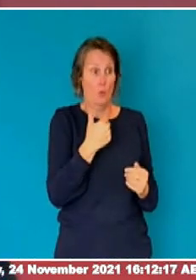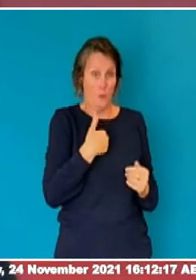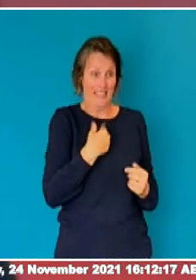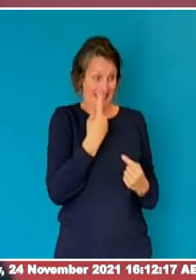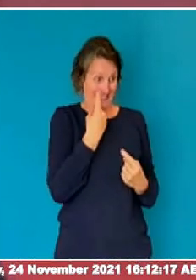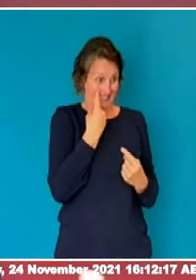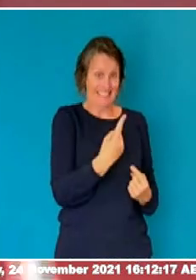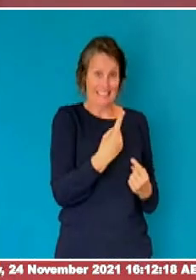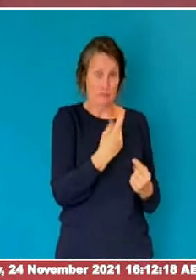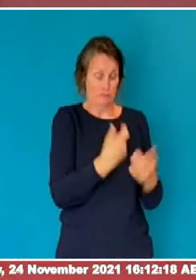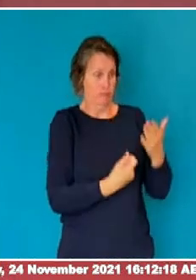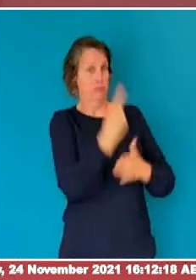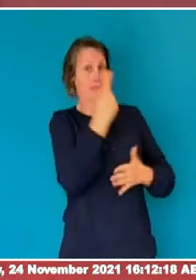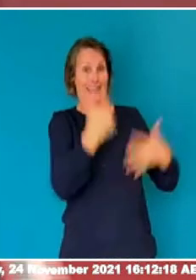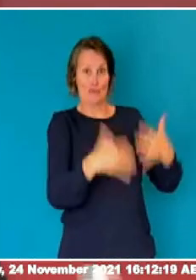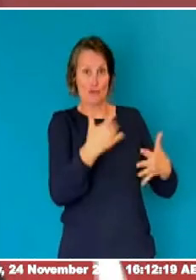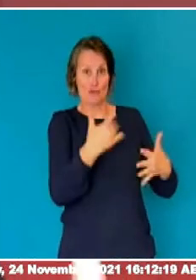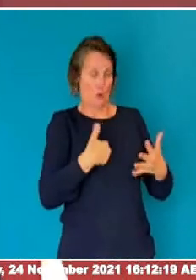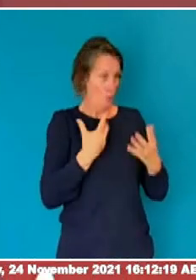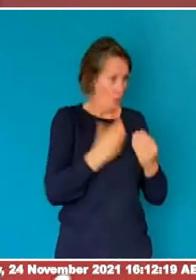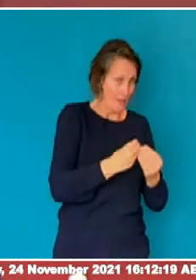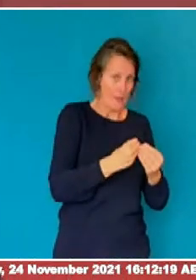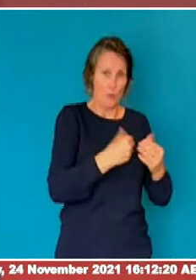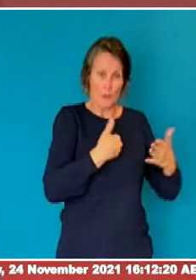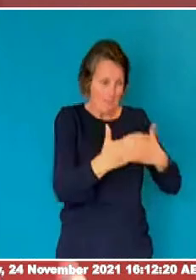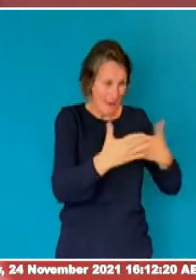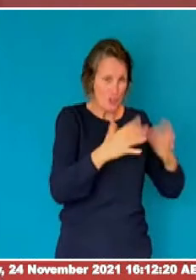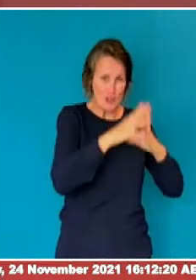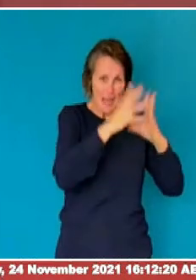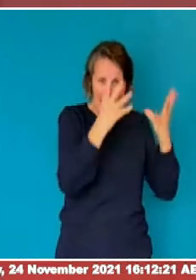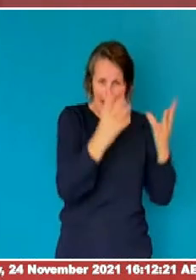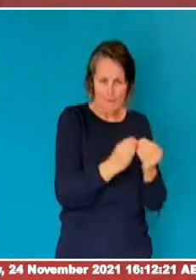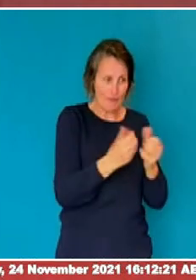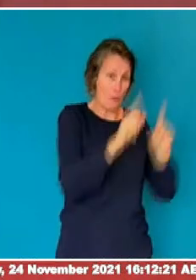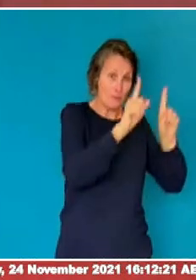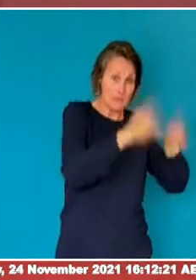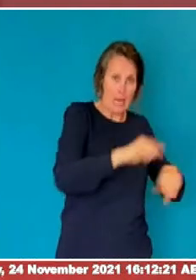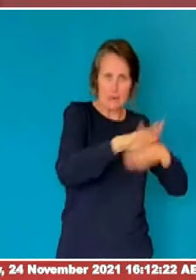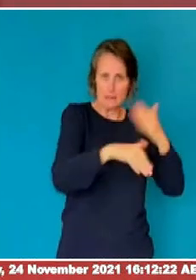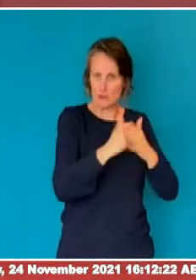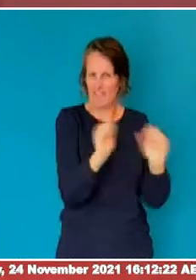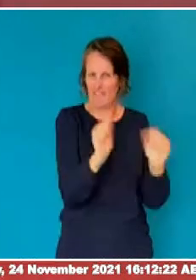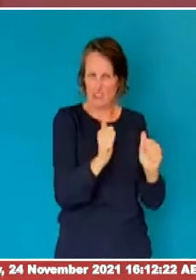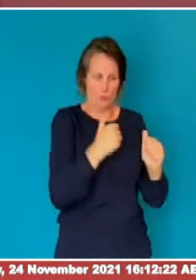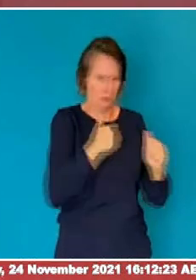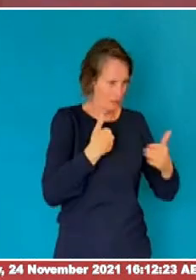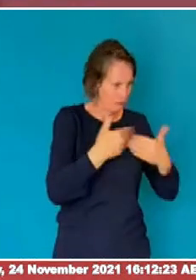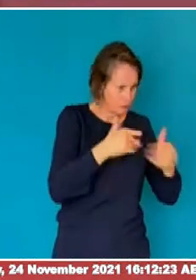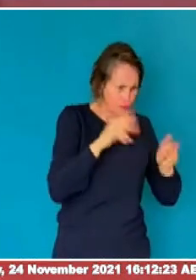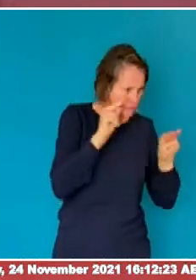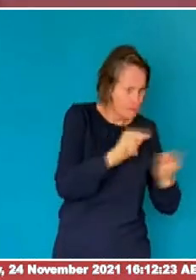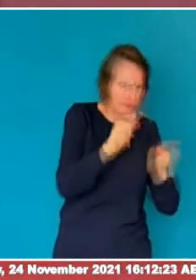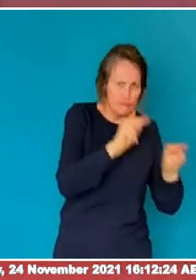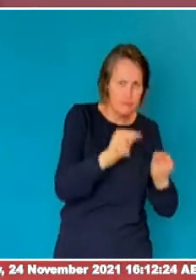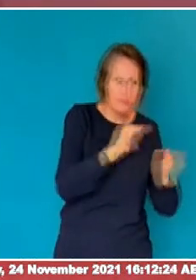that injury and we manage the process from start to finish, I think injuries outside of